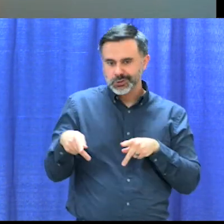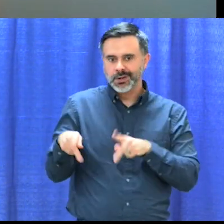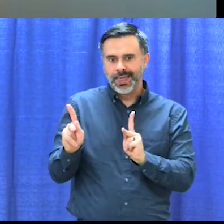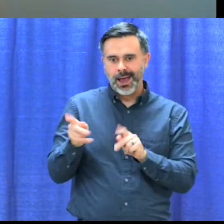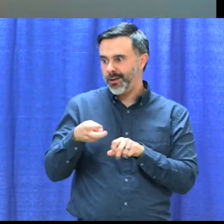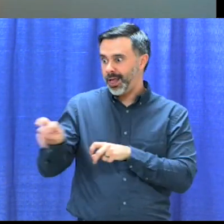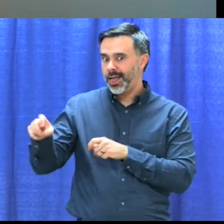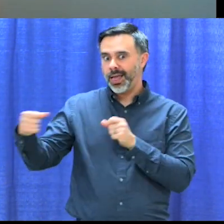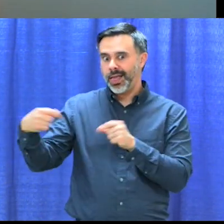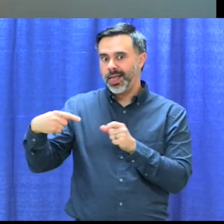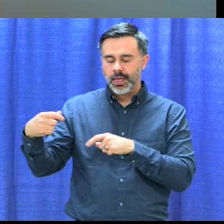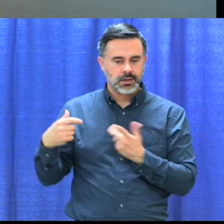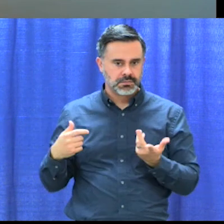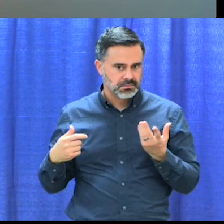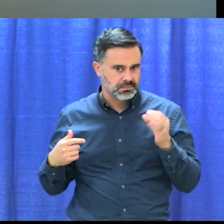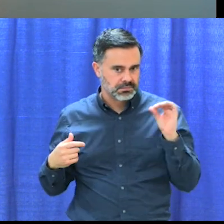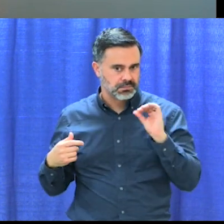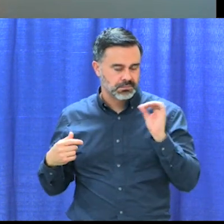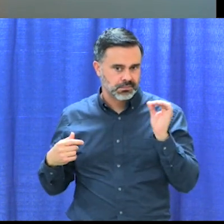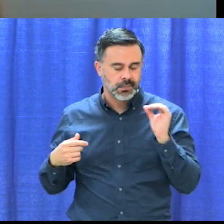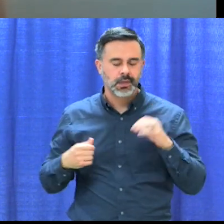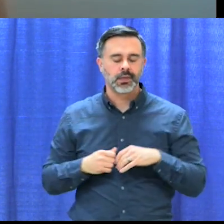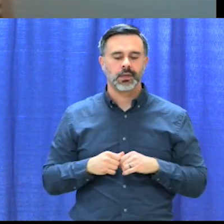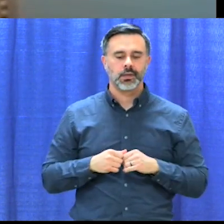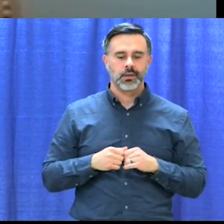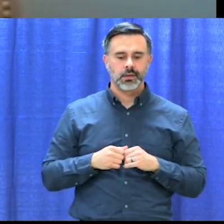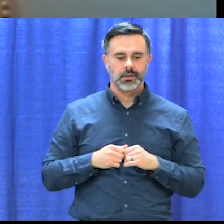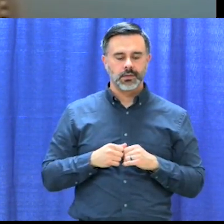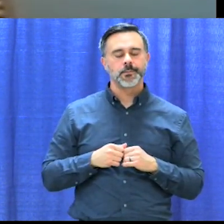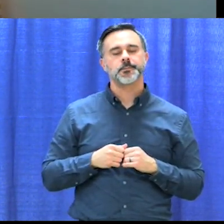their service in a way that would be usable.